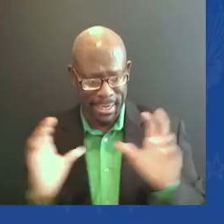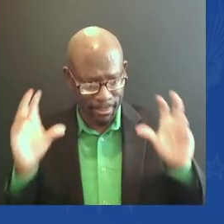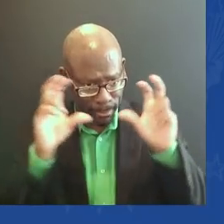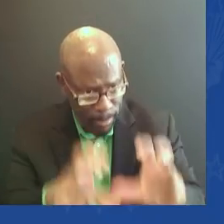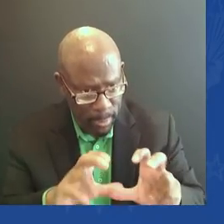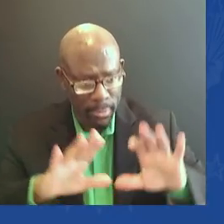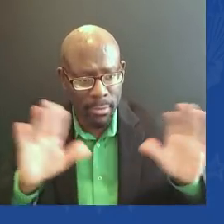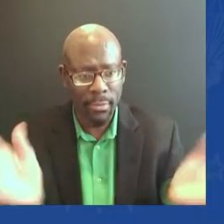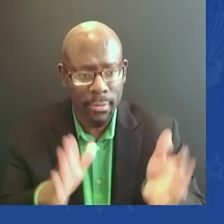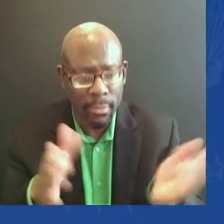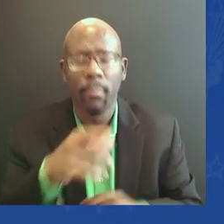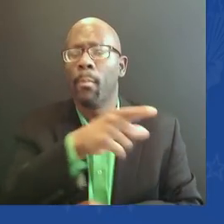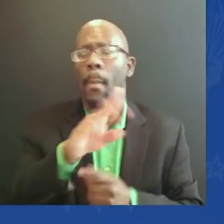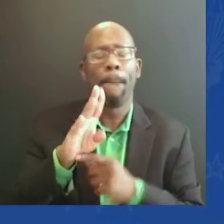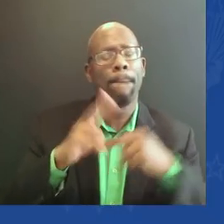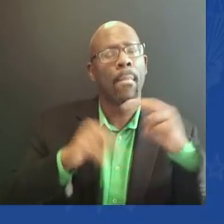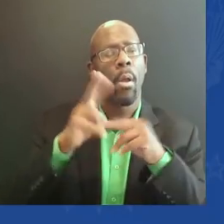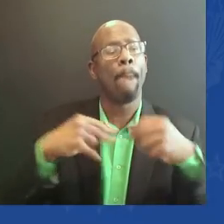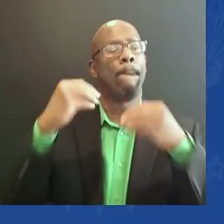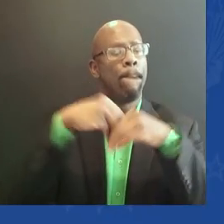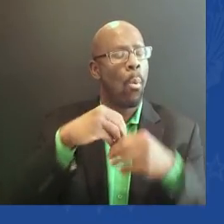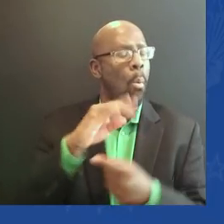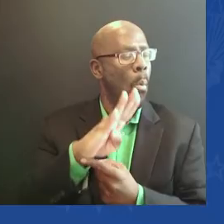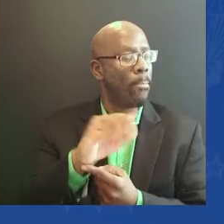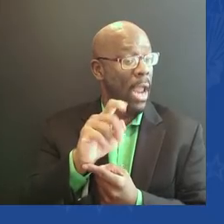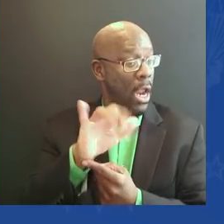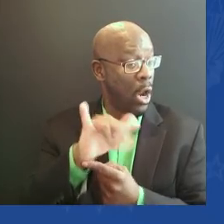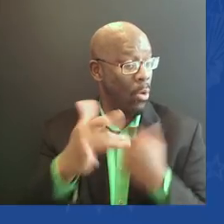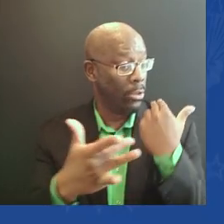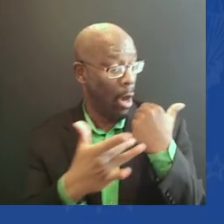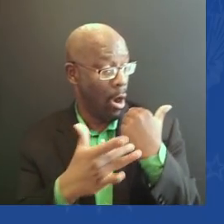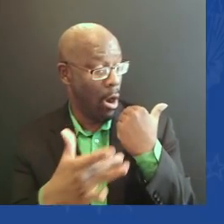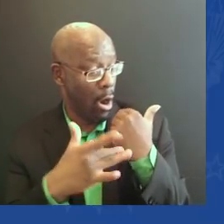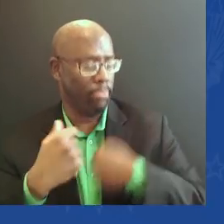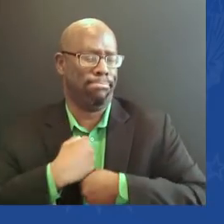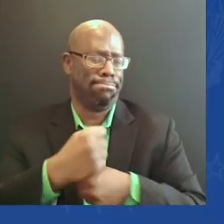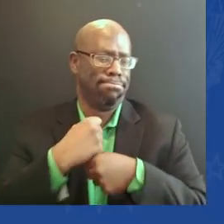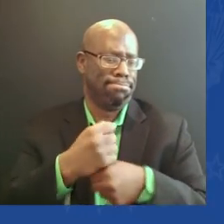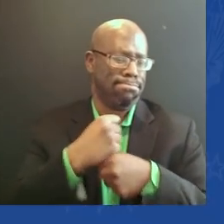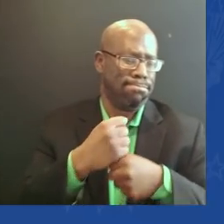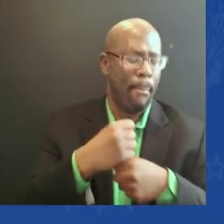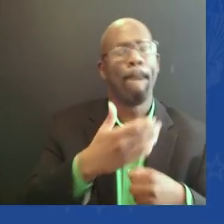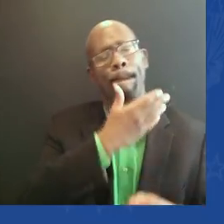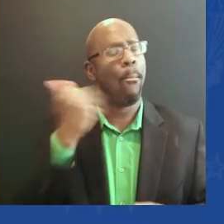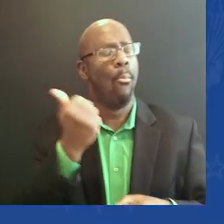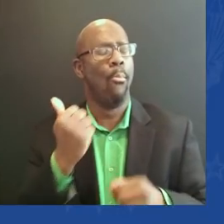to generate electric vehicles, electric buses, electric transportation grids.